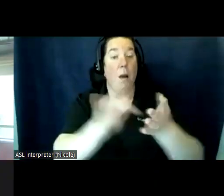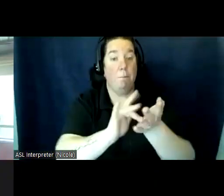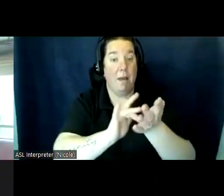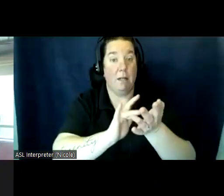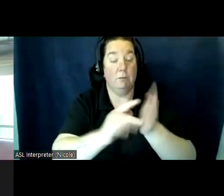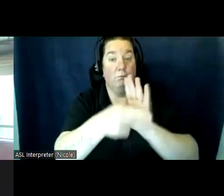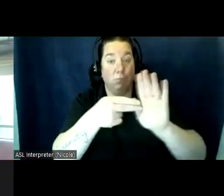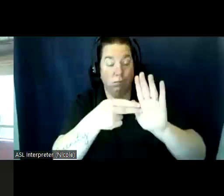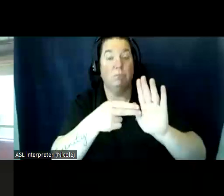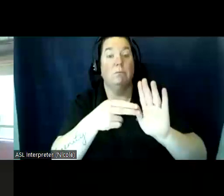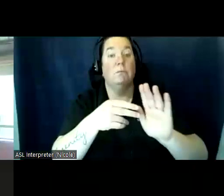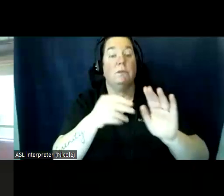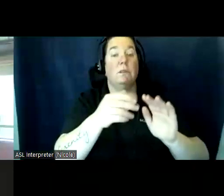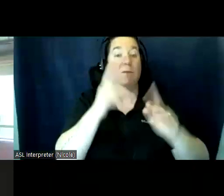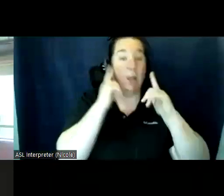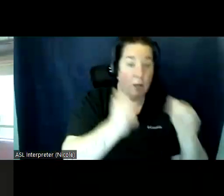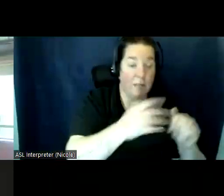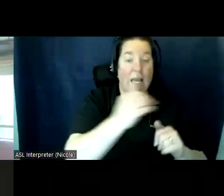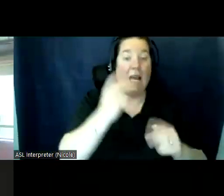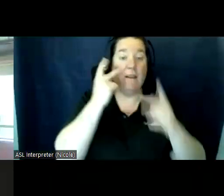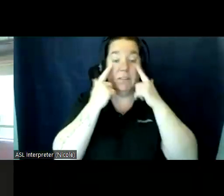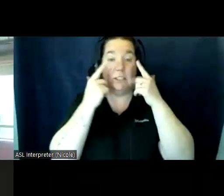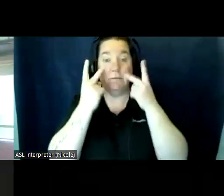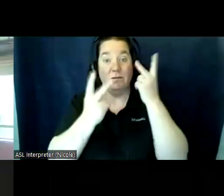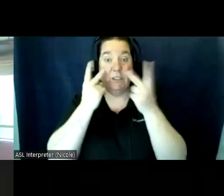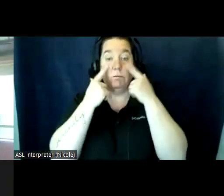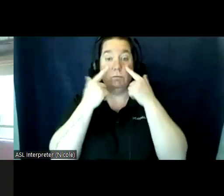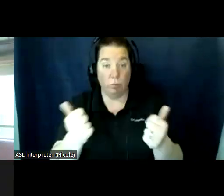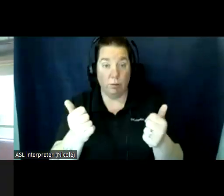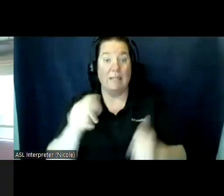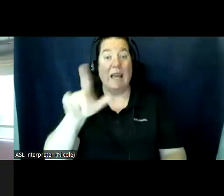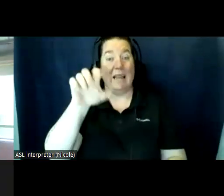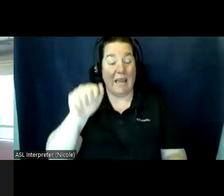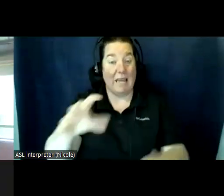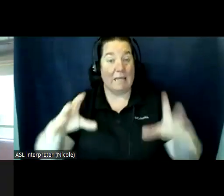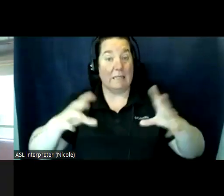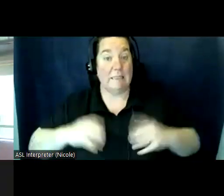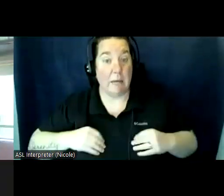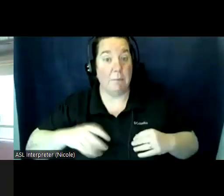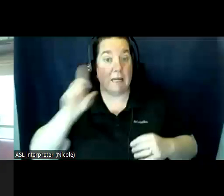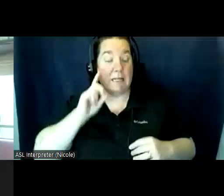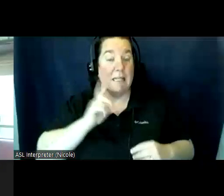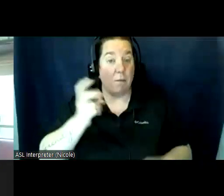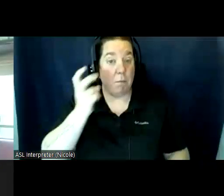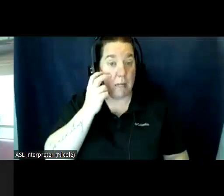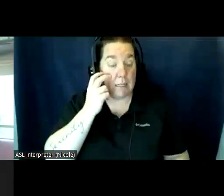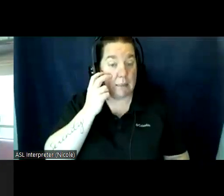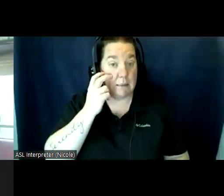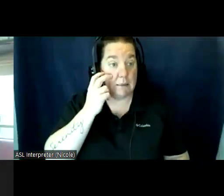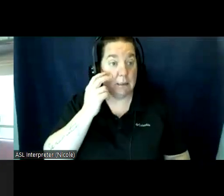combined with medical diagnosis a vision loss does the LEA accept a deafblindness qualification under